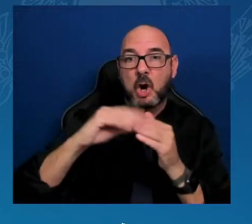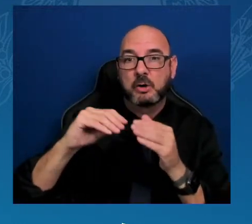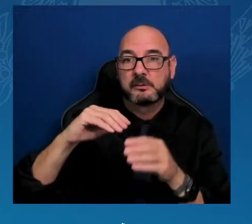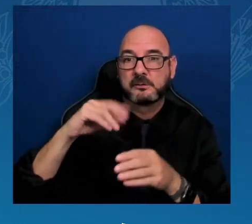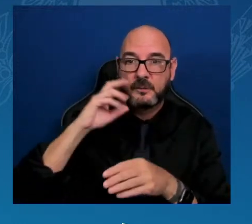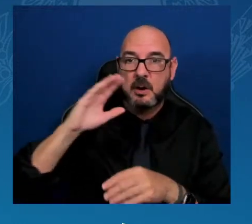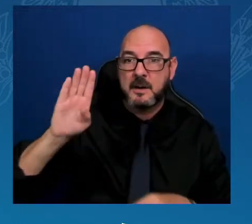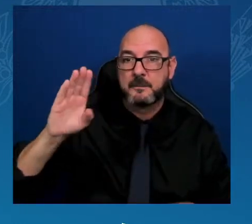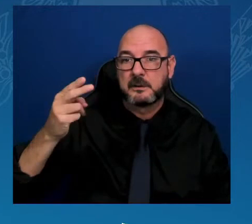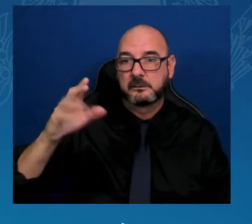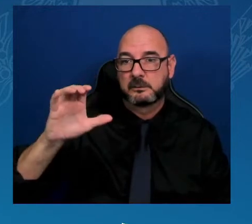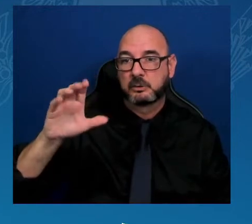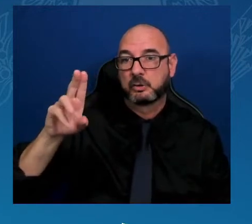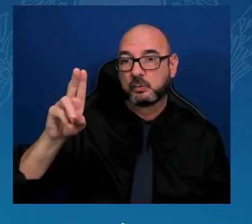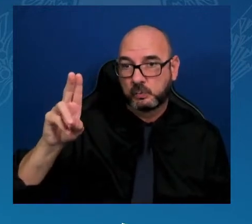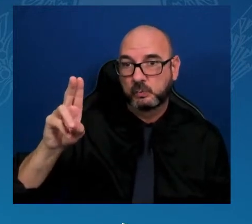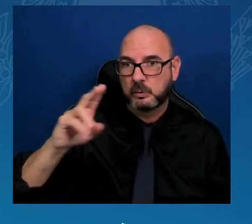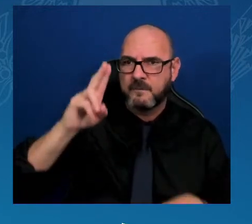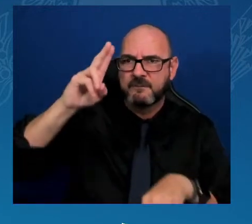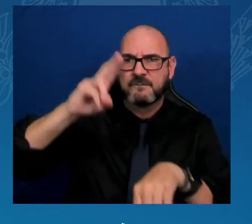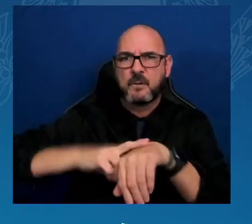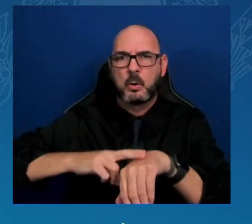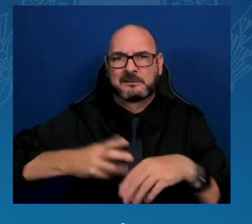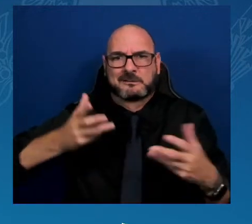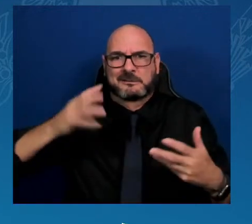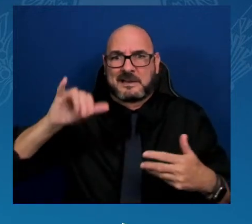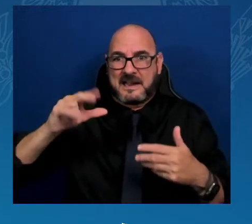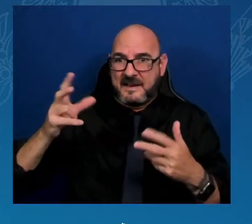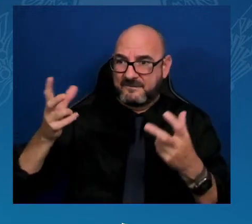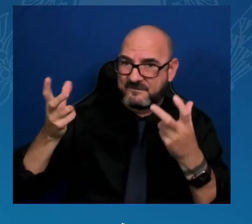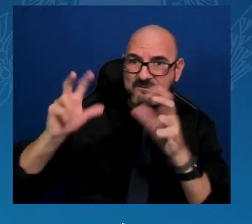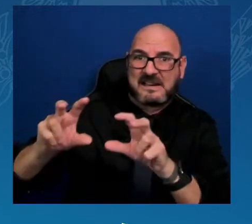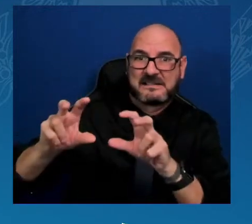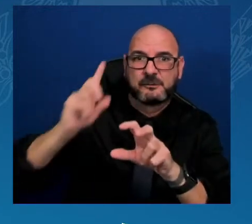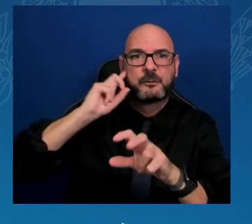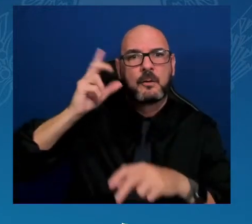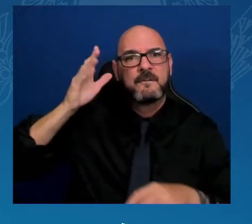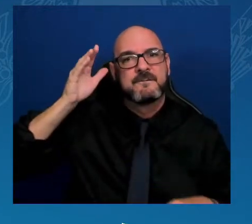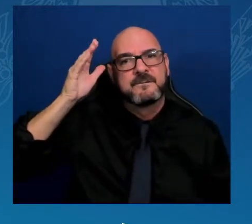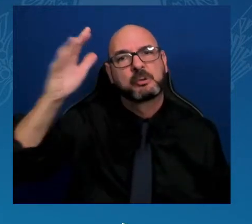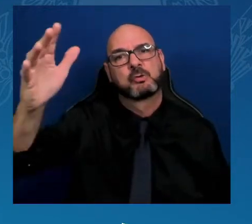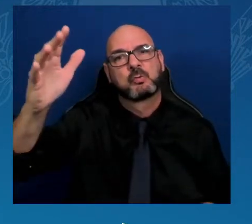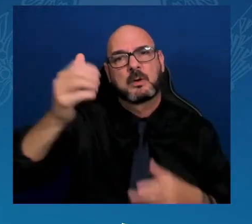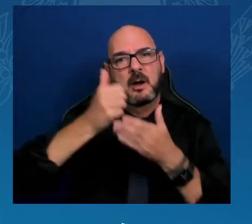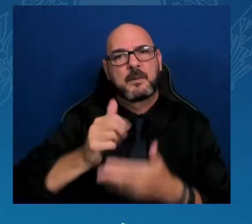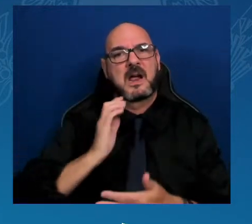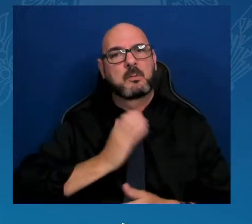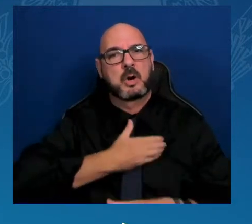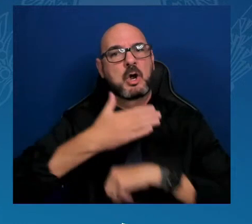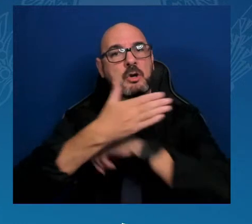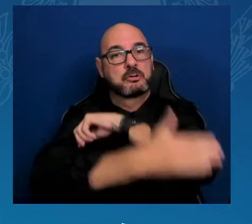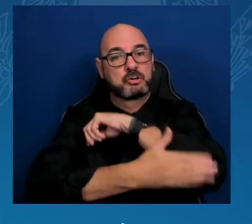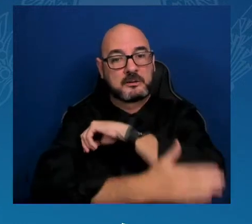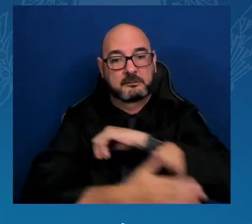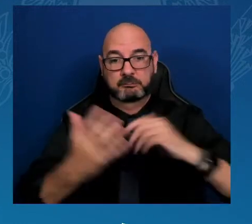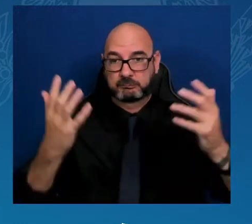is an investment in the future leaders of our nation. For years, our nation has ignored